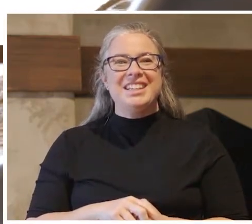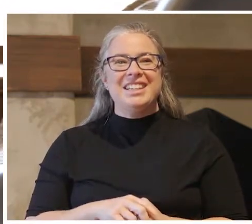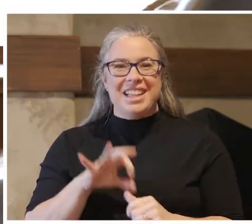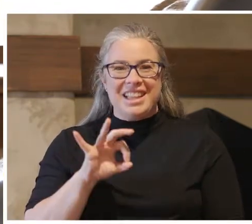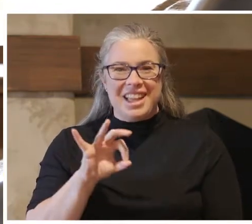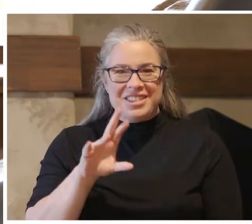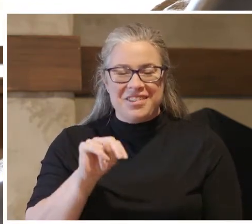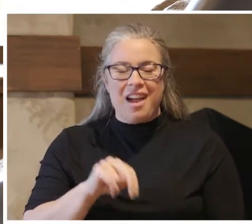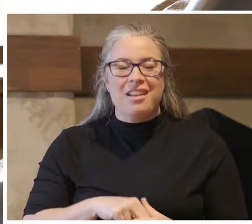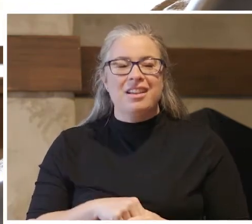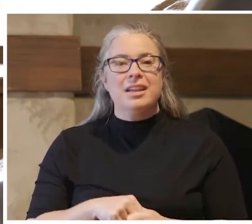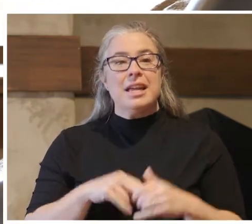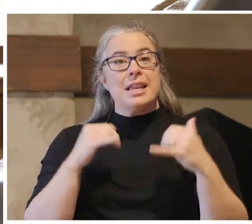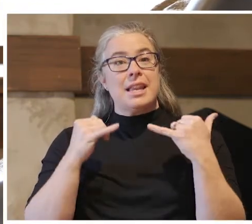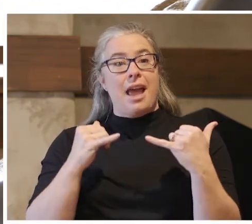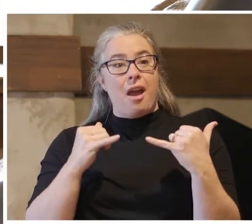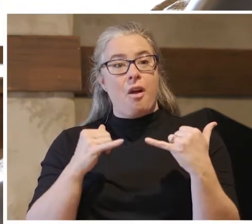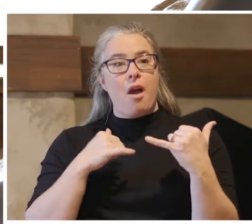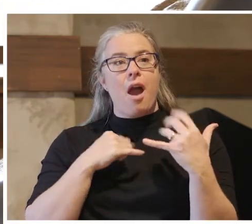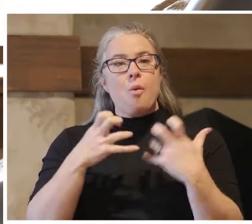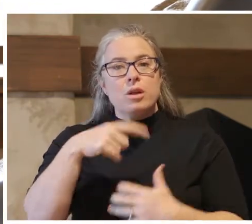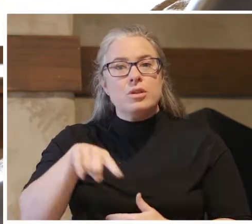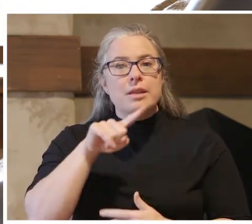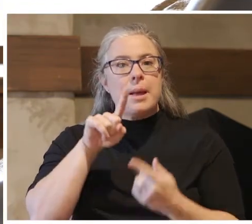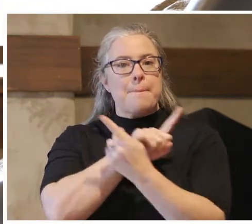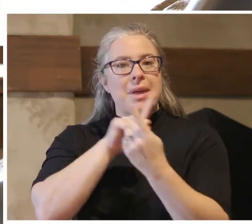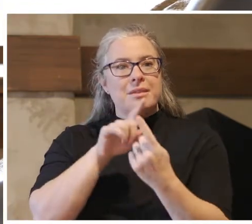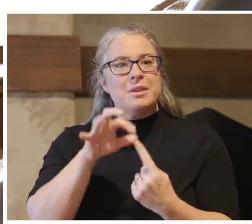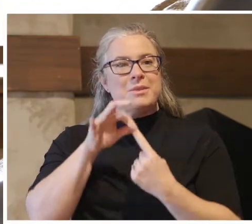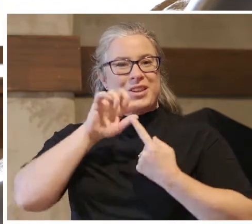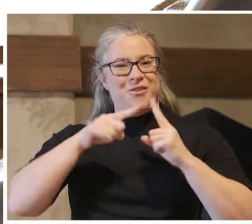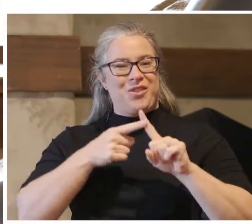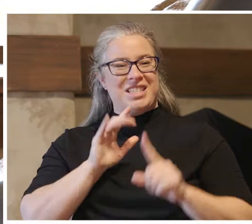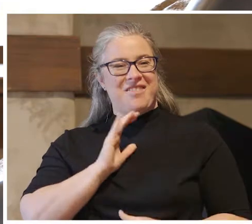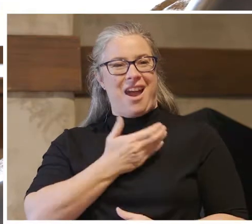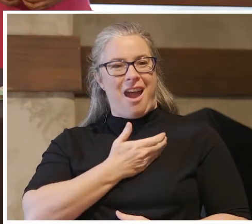That was a fun ride. Now, I want you guys to meet some special friends of ours,